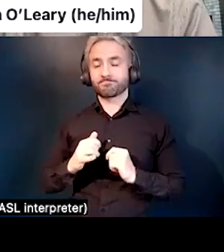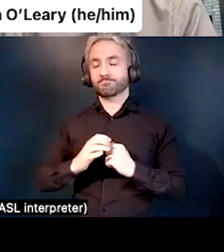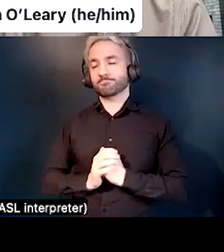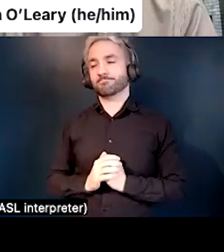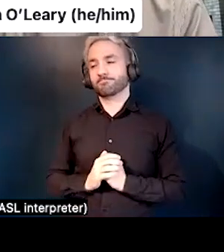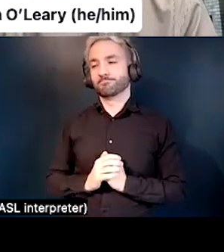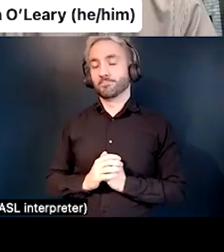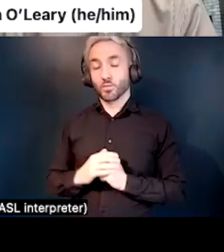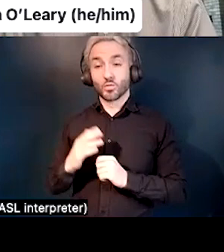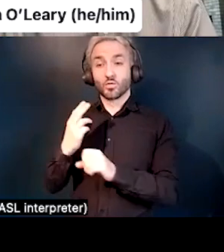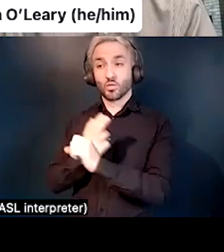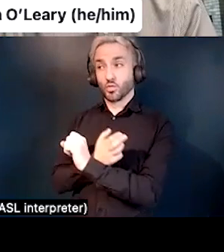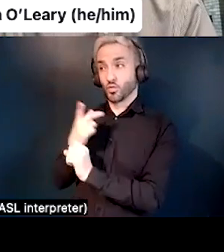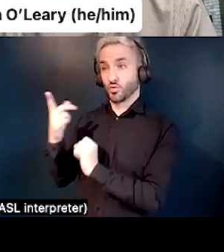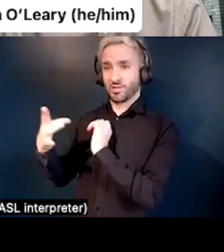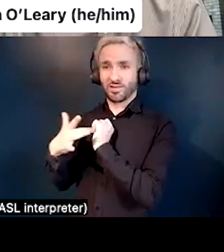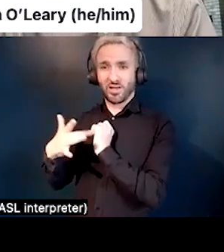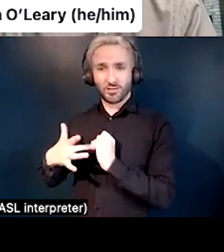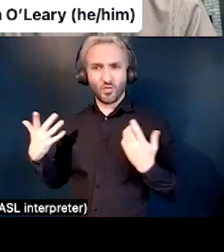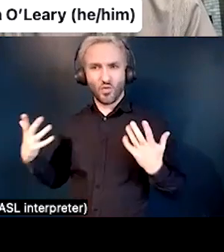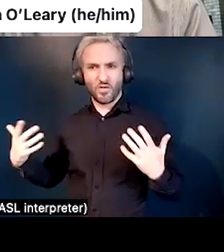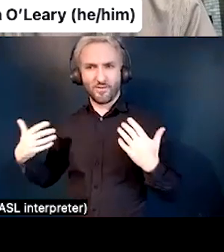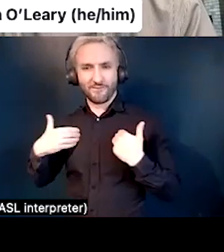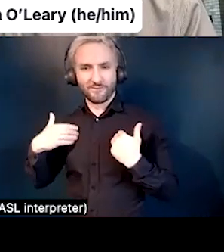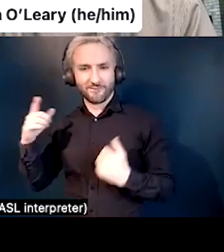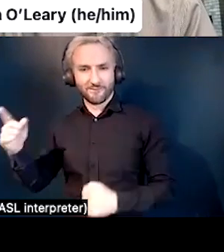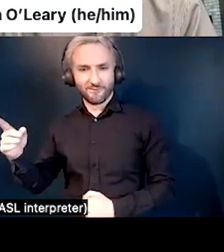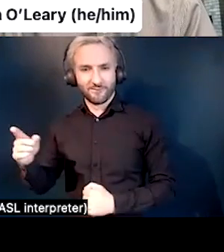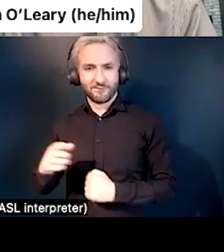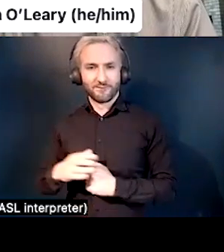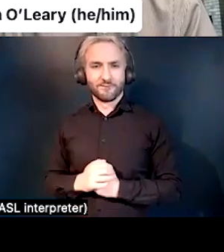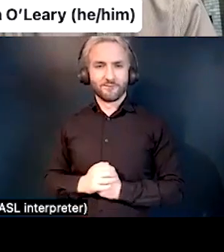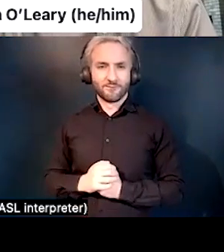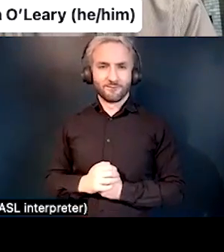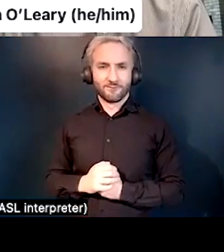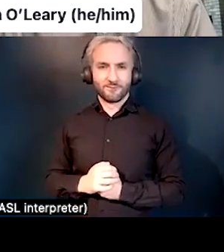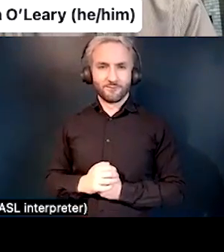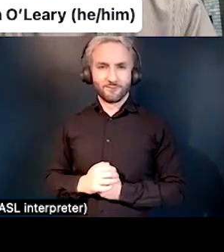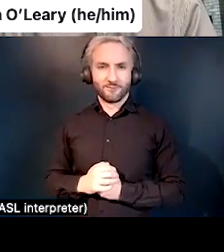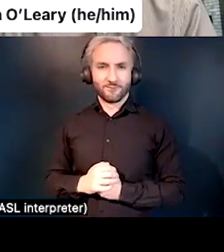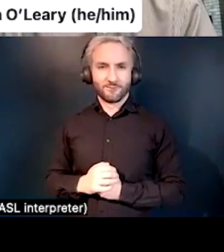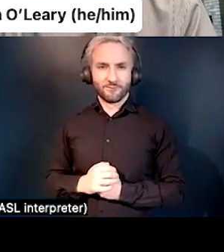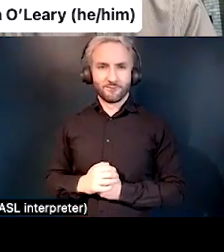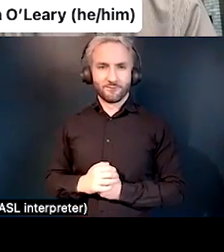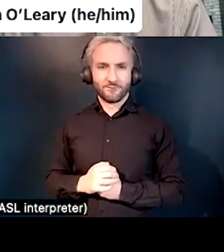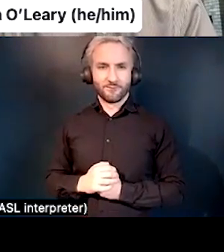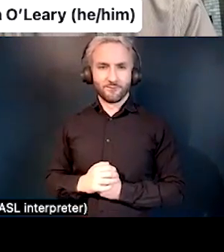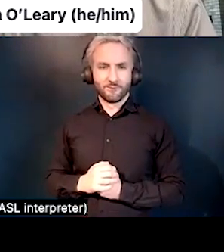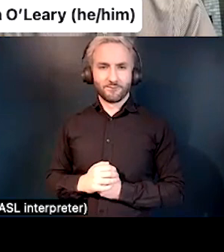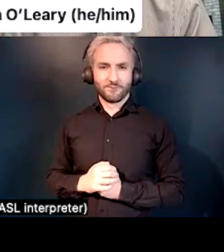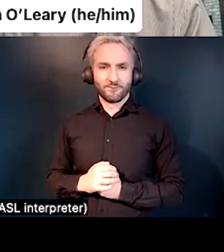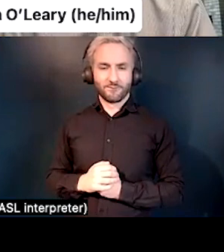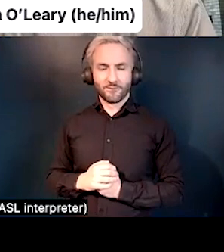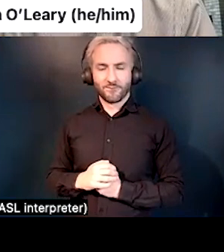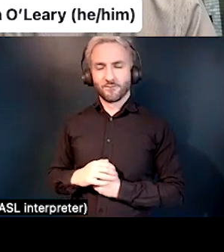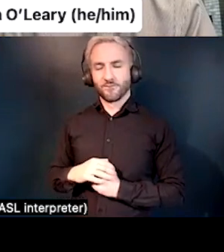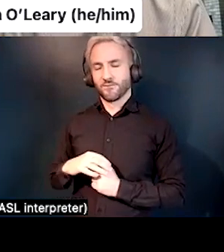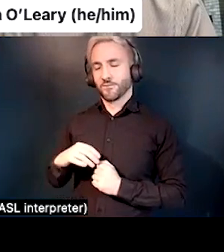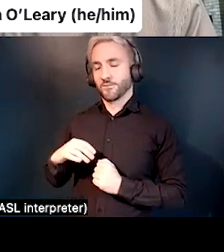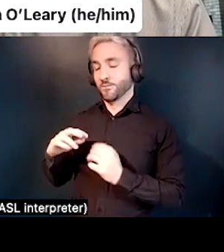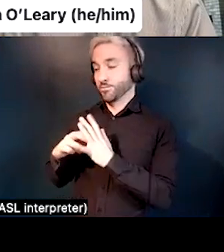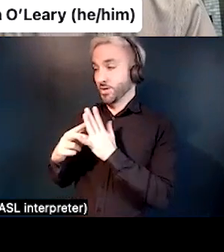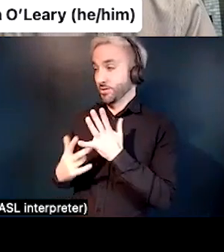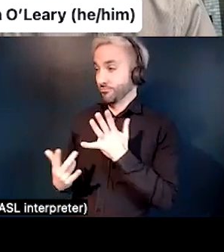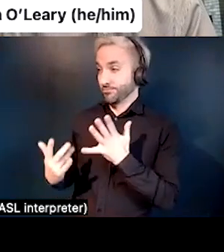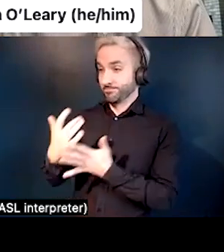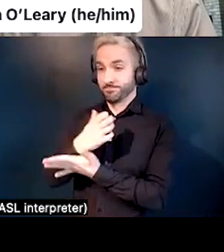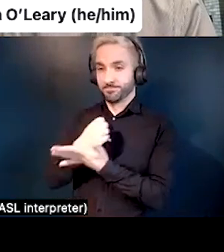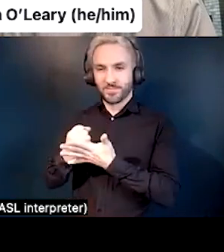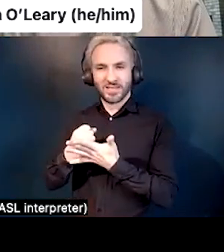that already exist and techs, in particular, to get more robust digital sales reporting.